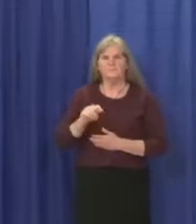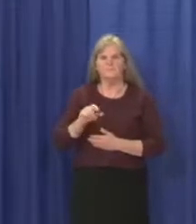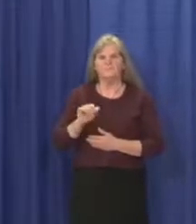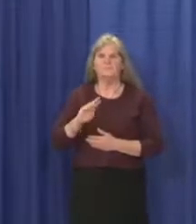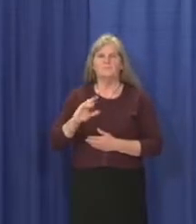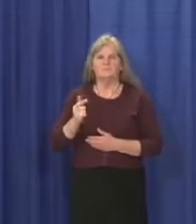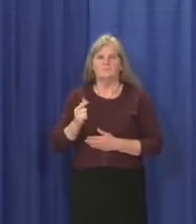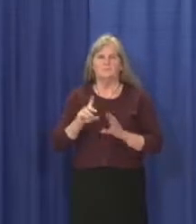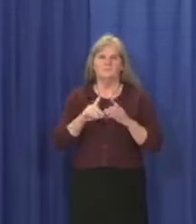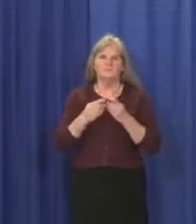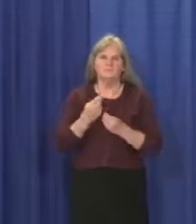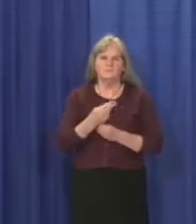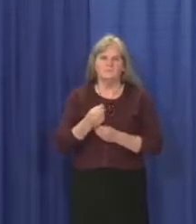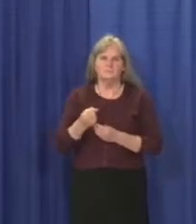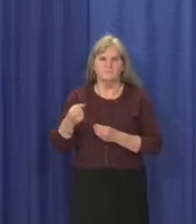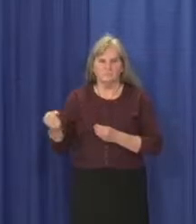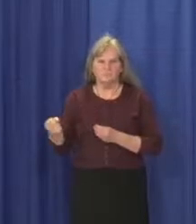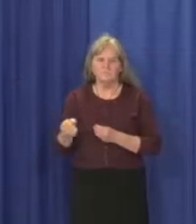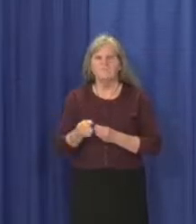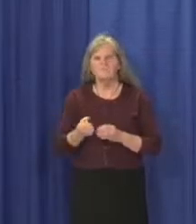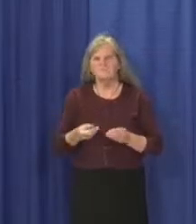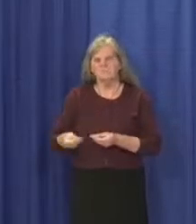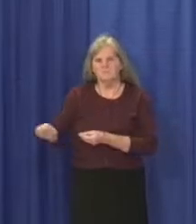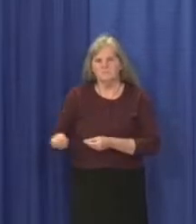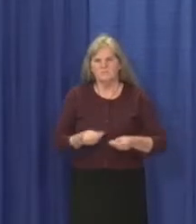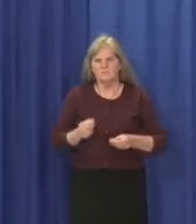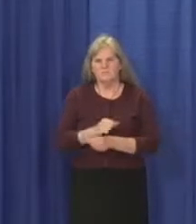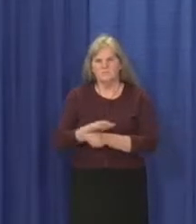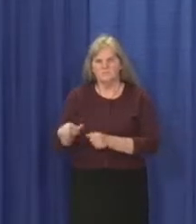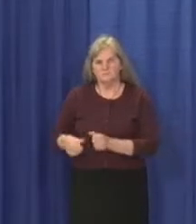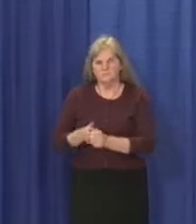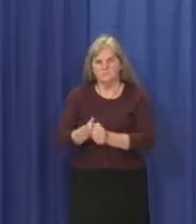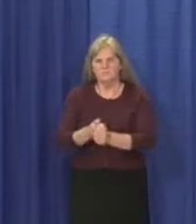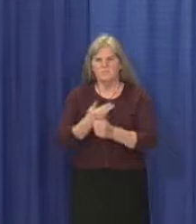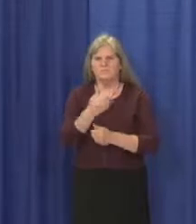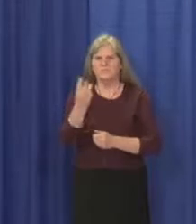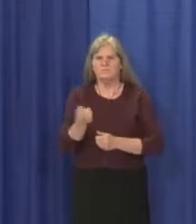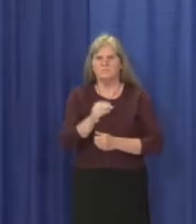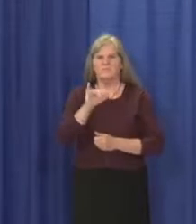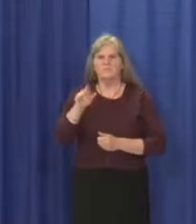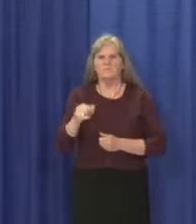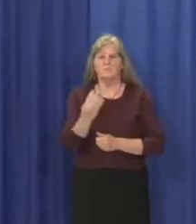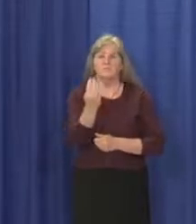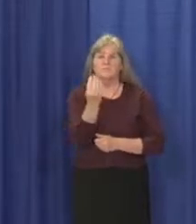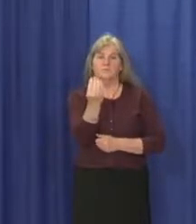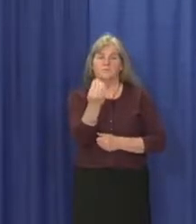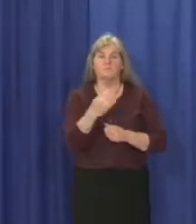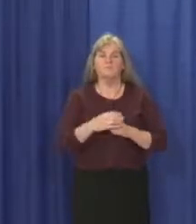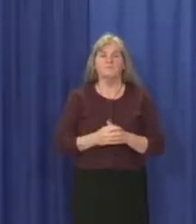I'm Pat Living with the Department of Health and social services and moderated for the COVID-19 update.